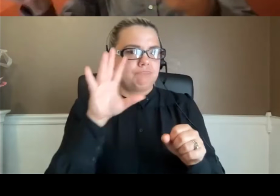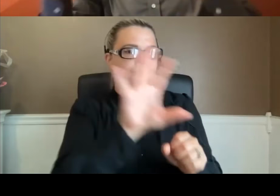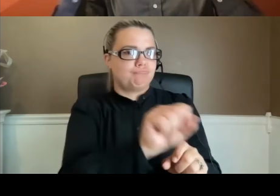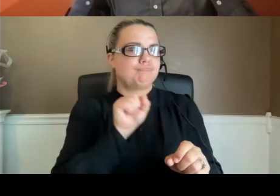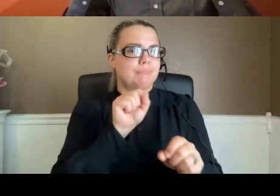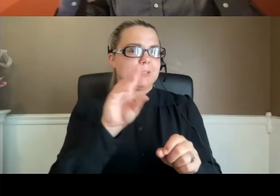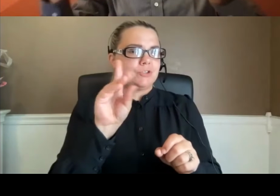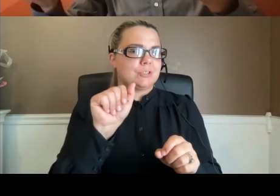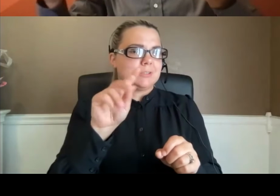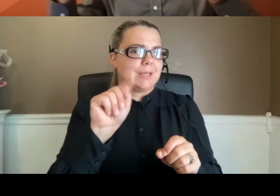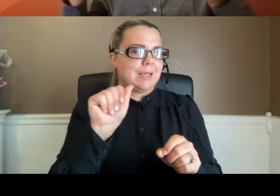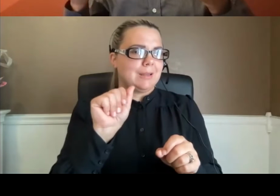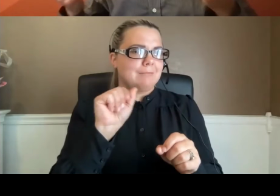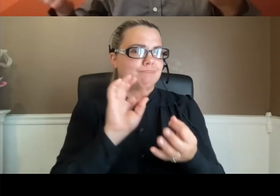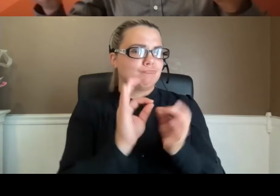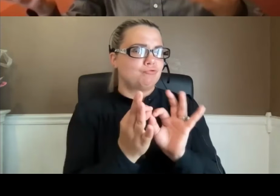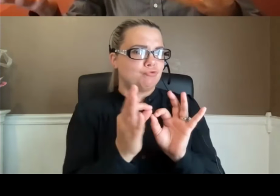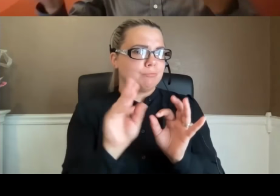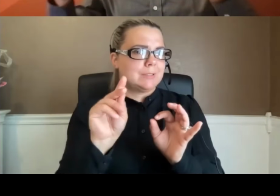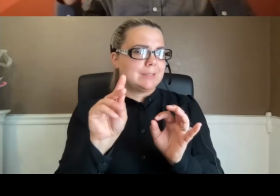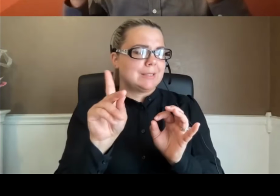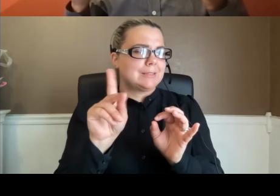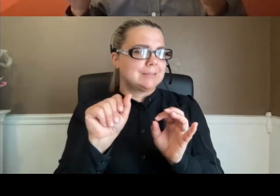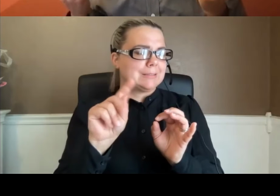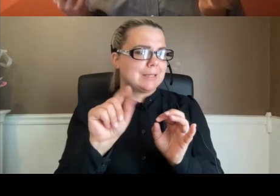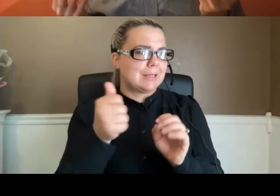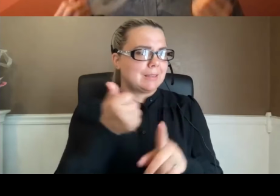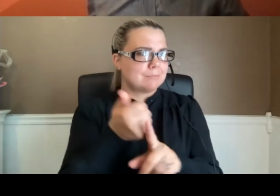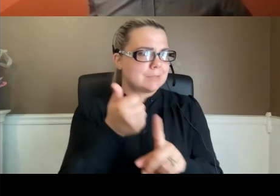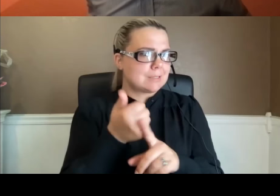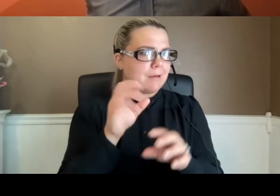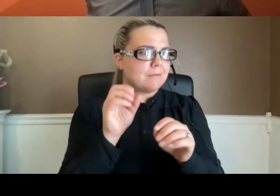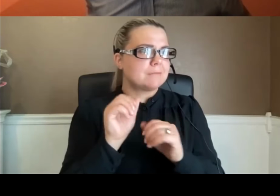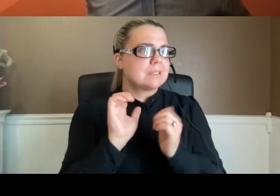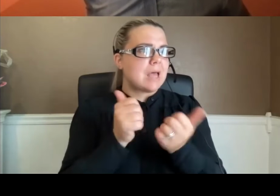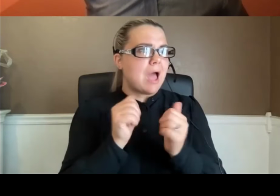can interpret that as some kind of a trend or some kind of properties of that data